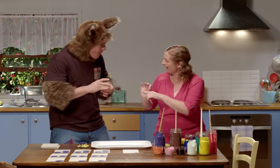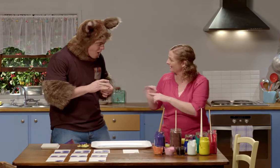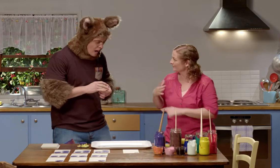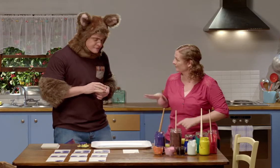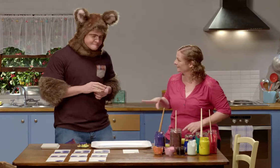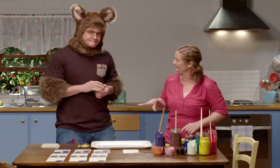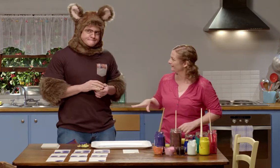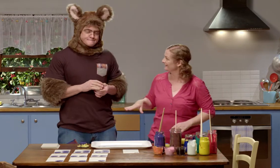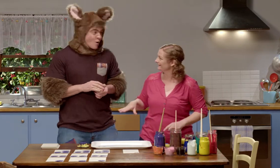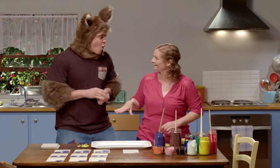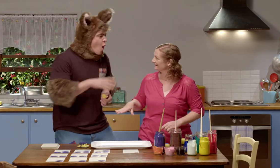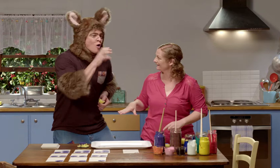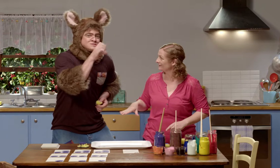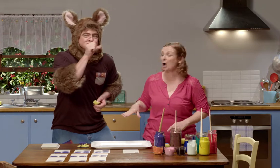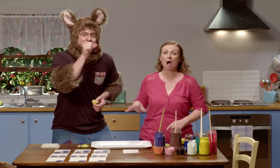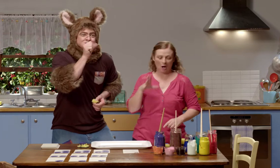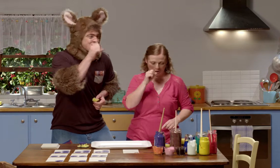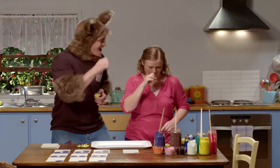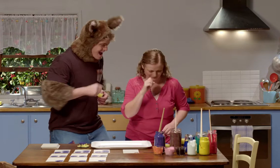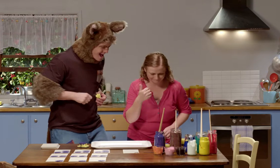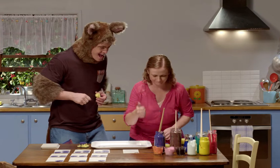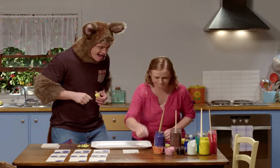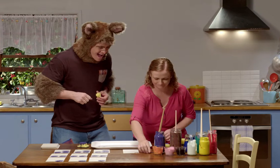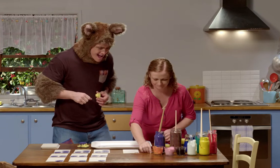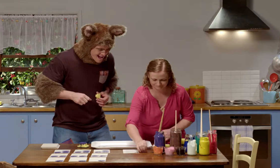What colour would you like the body to be? Orange.